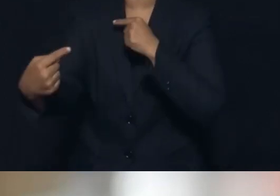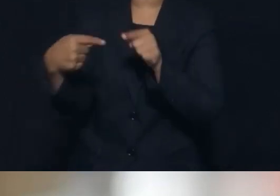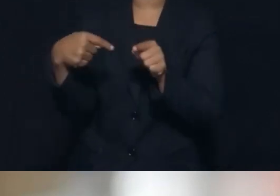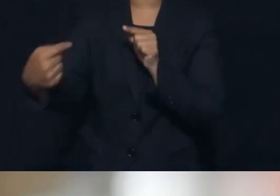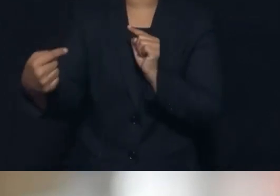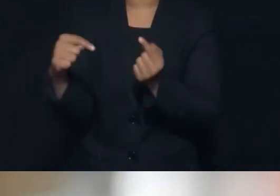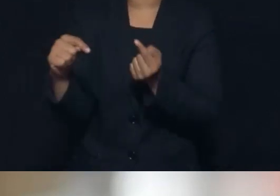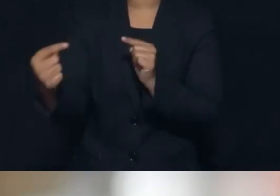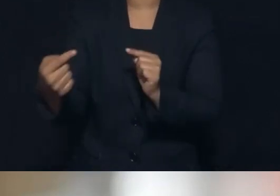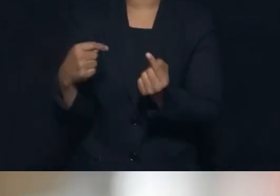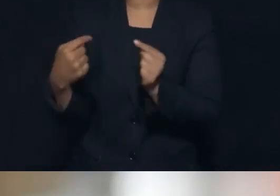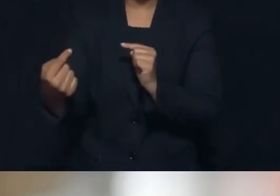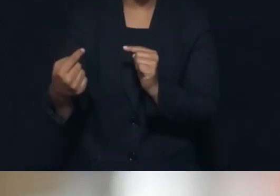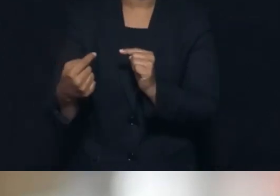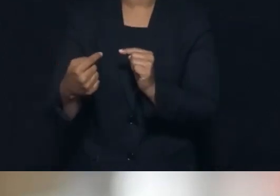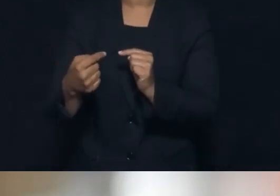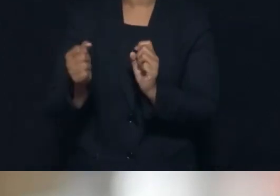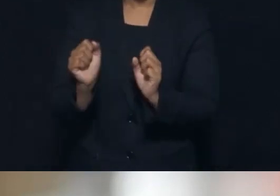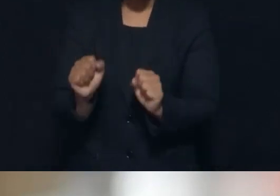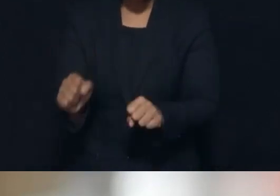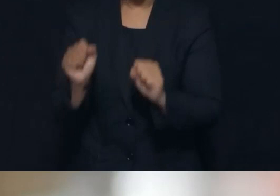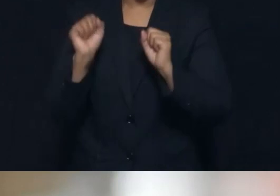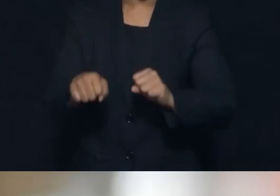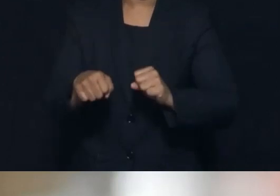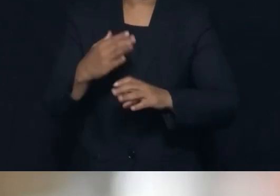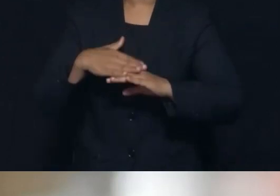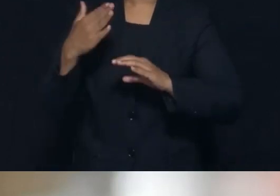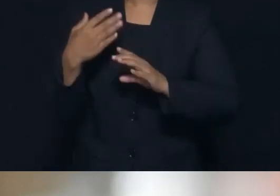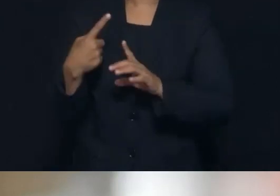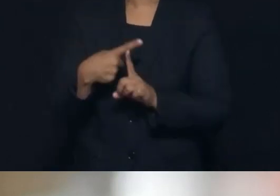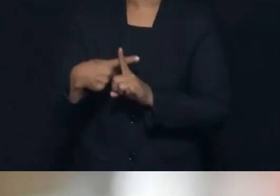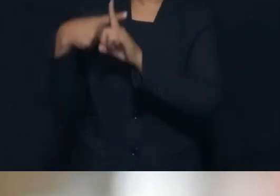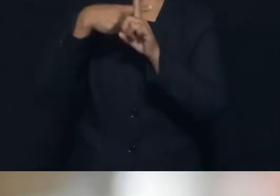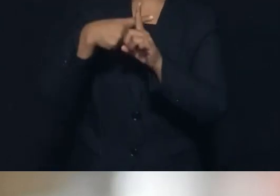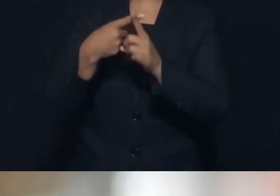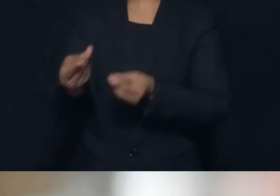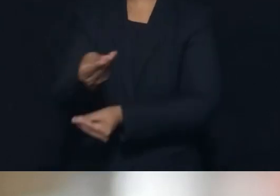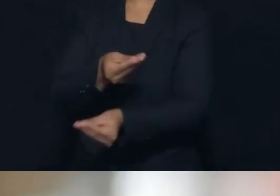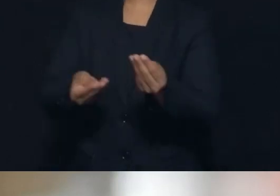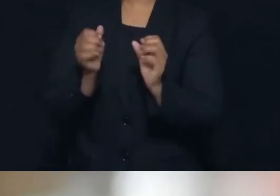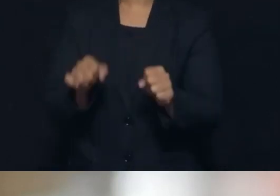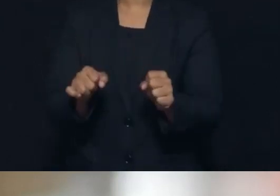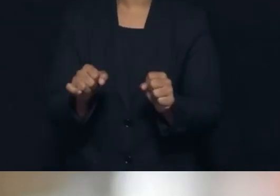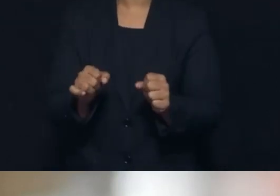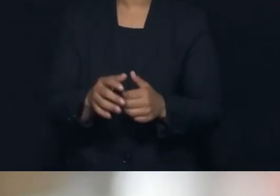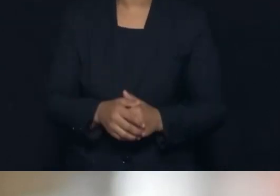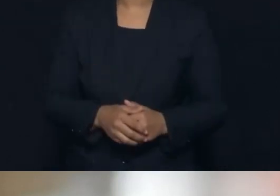In the planning, are the verification of the application of the rights of persons with